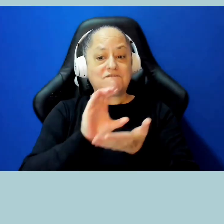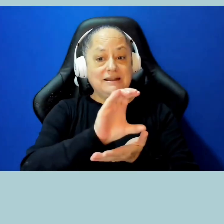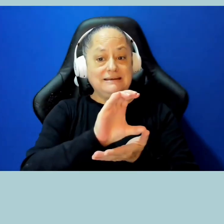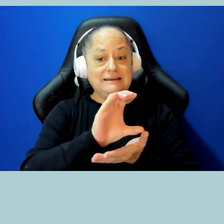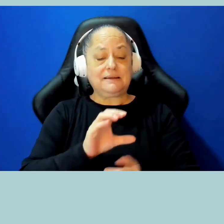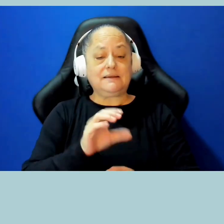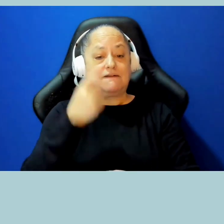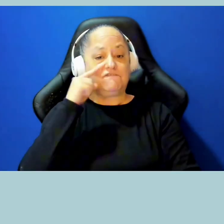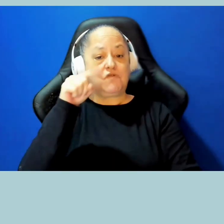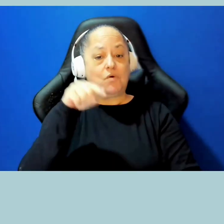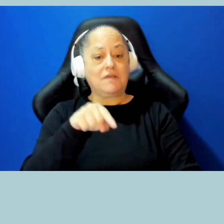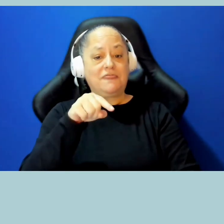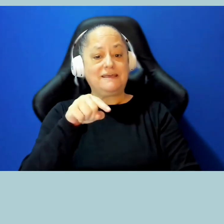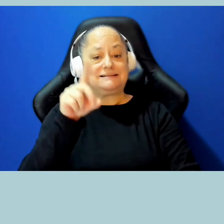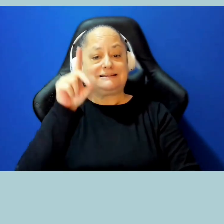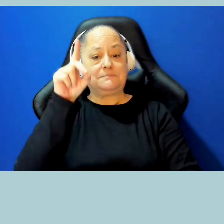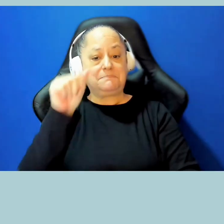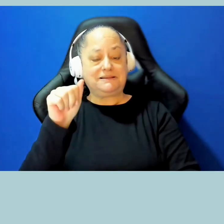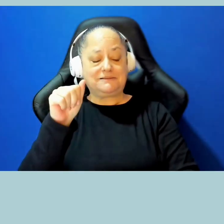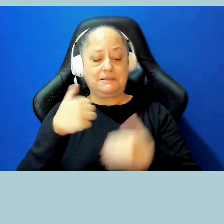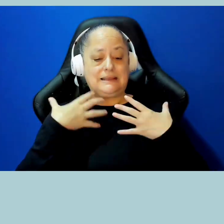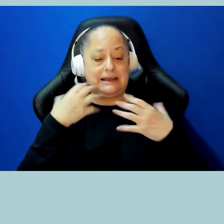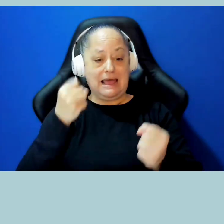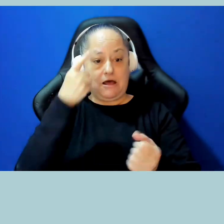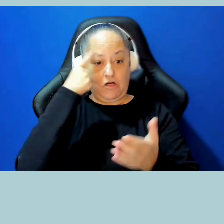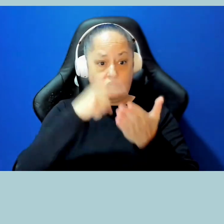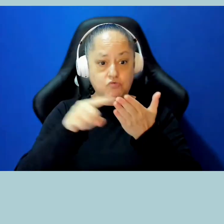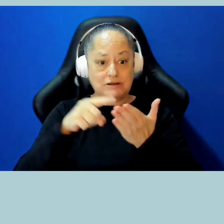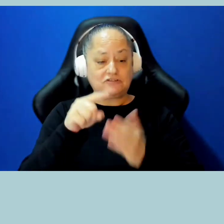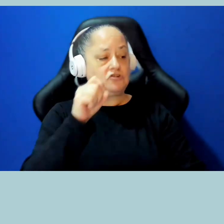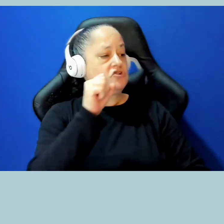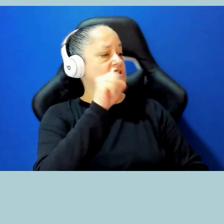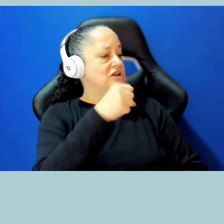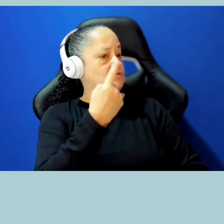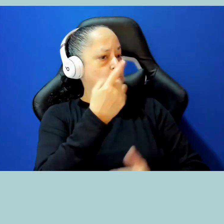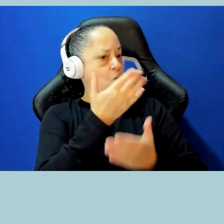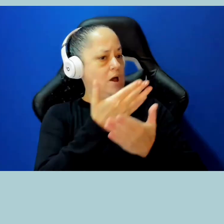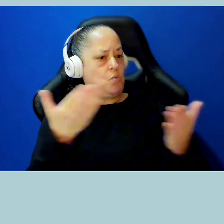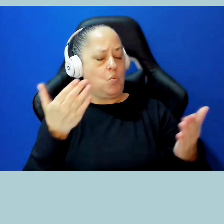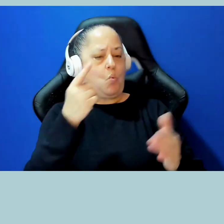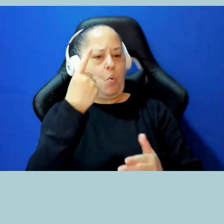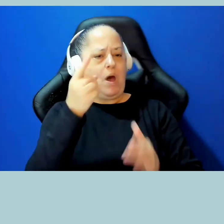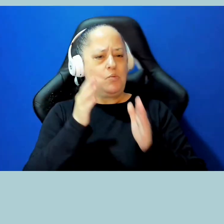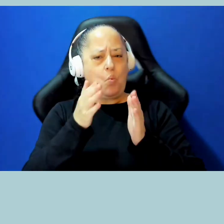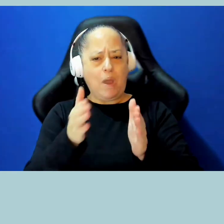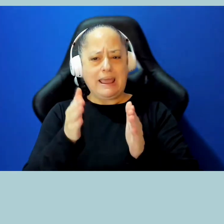this disability health research? Yeah, so one way to look at it is if there's an